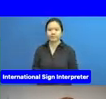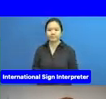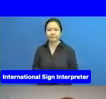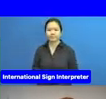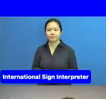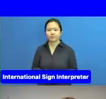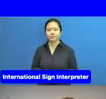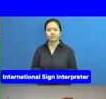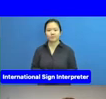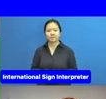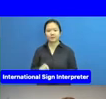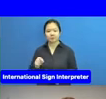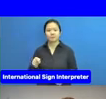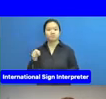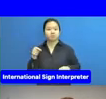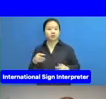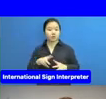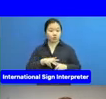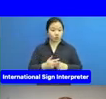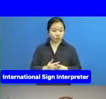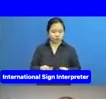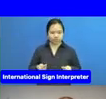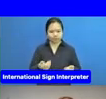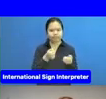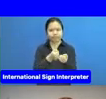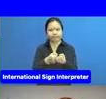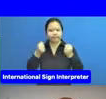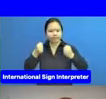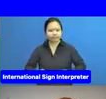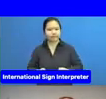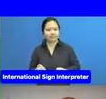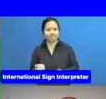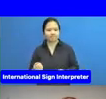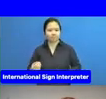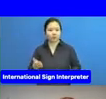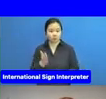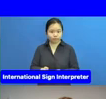that partnerships are created beyond the usual suspects for collaboration and that it will foster